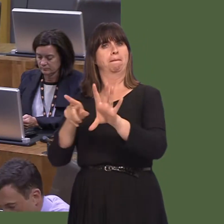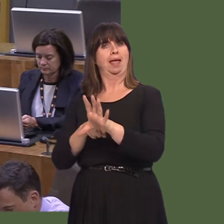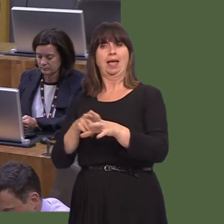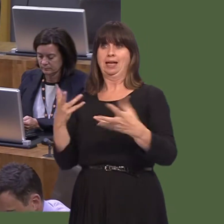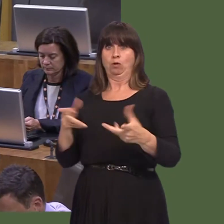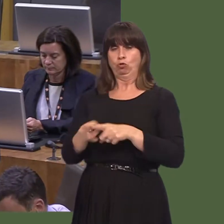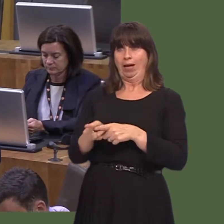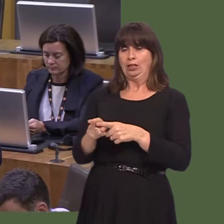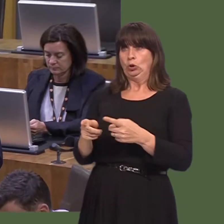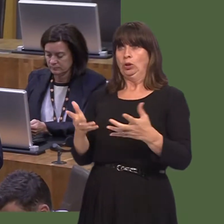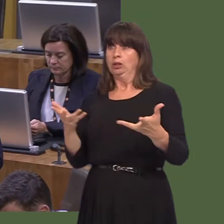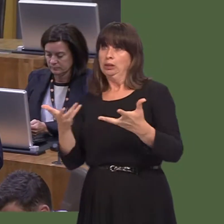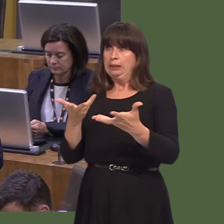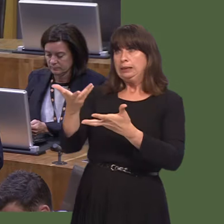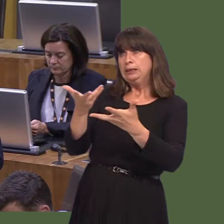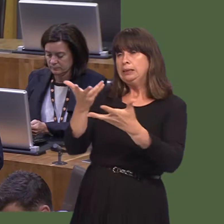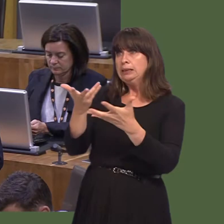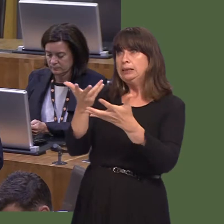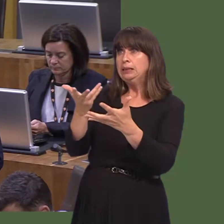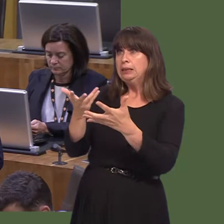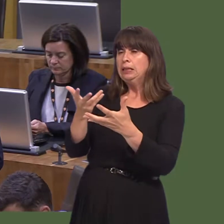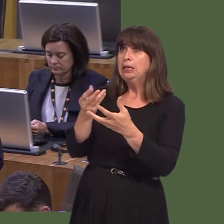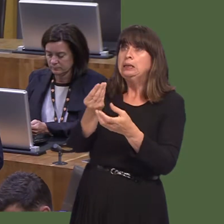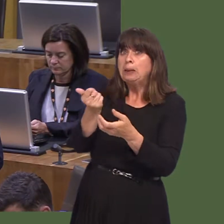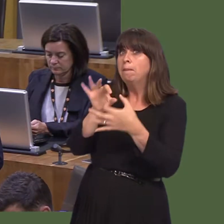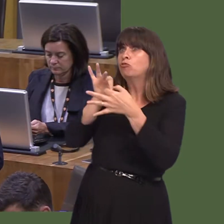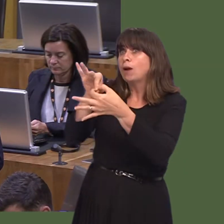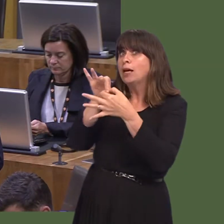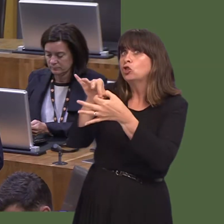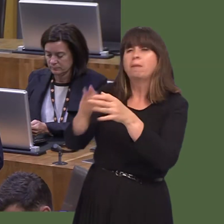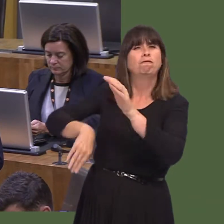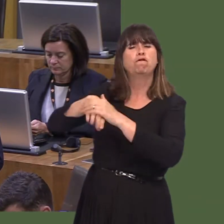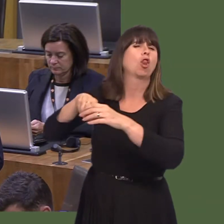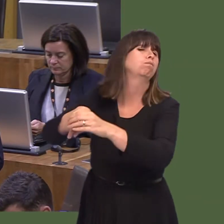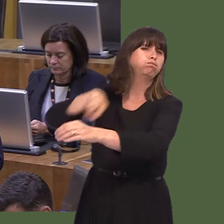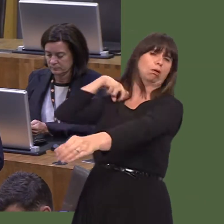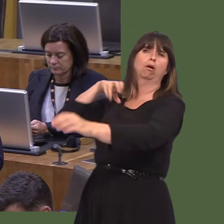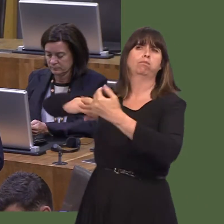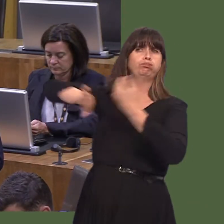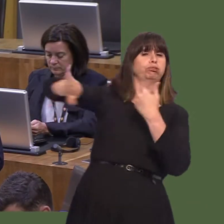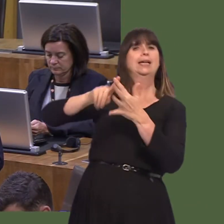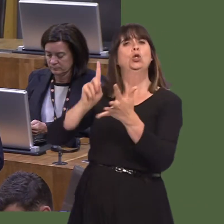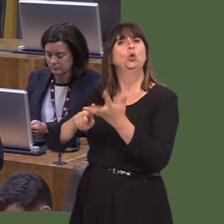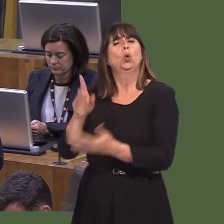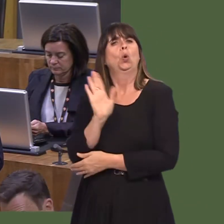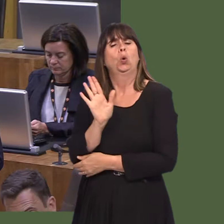the UK towards a soft Brexit. In that, I will support that general principle. But we need to see more detail.